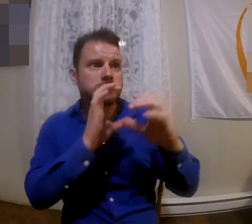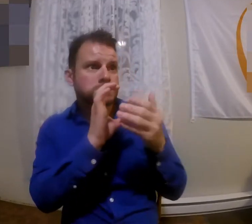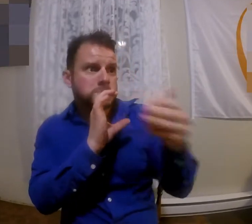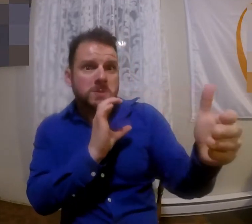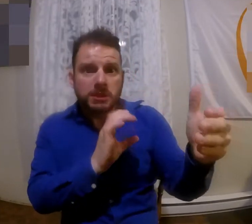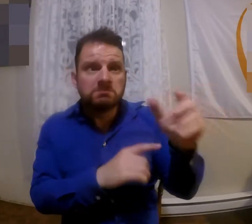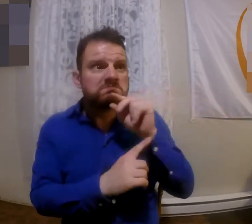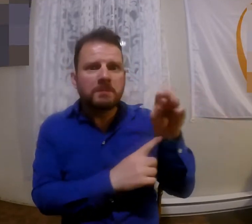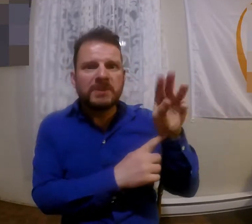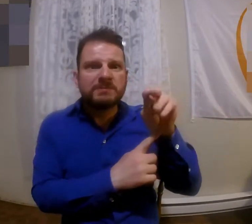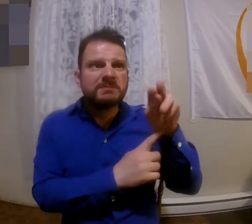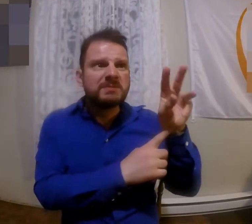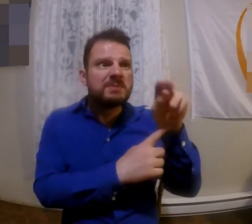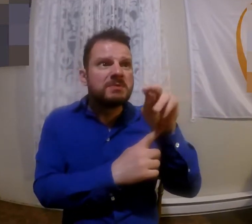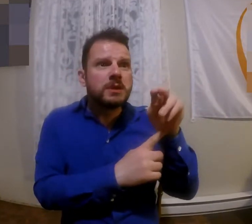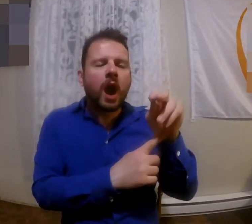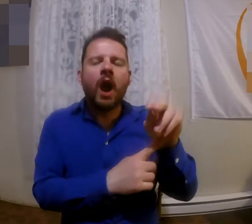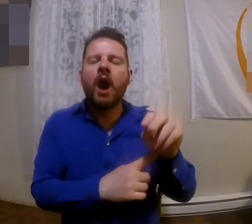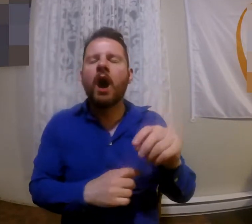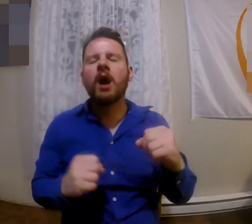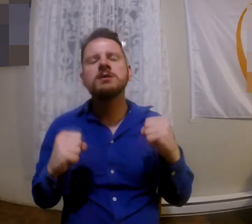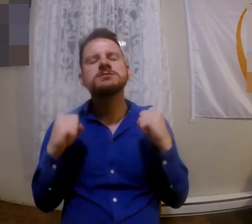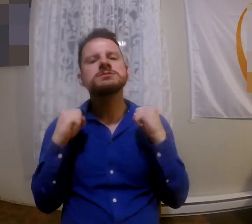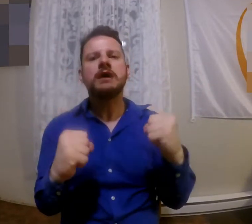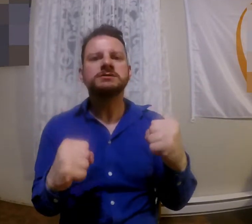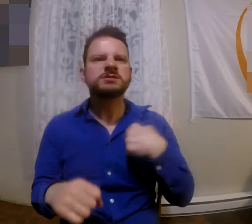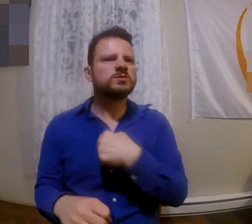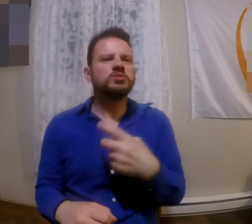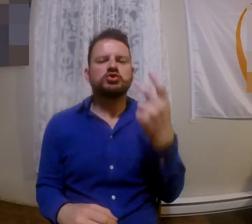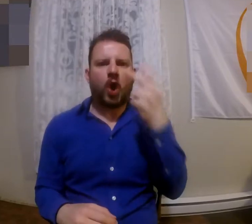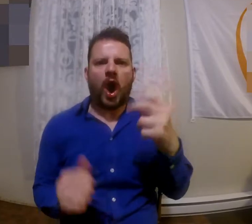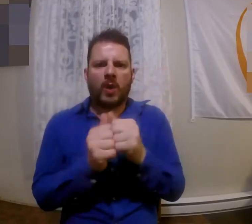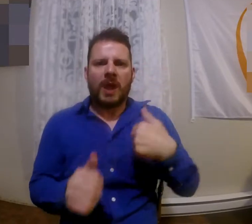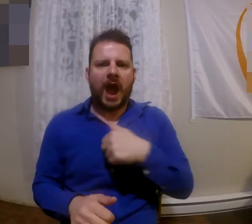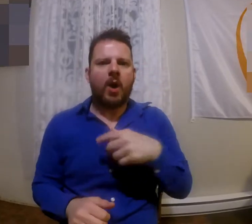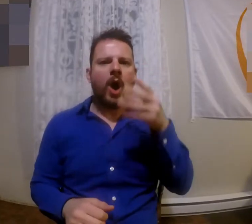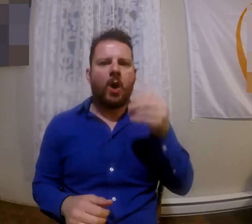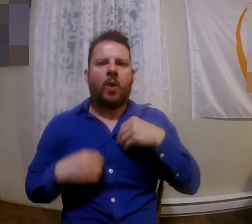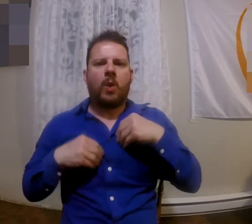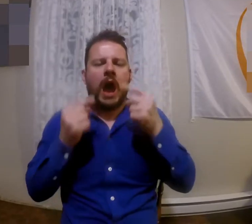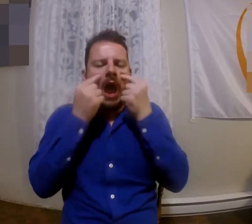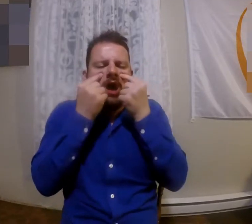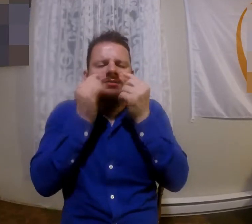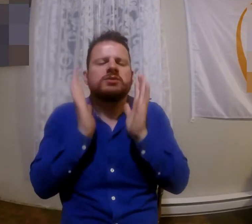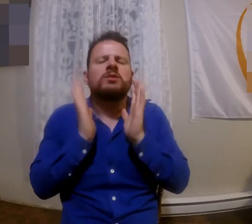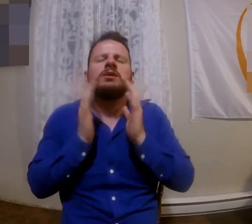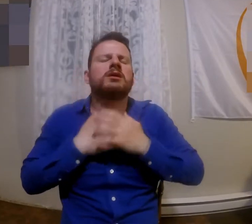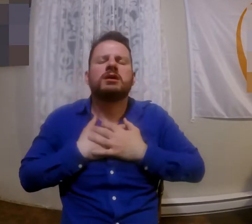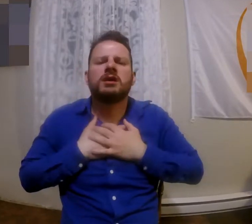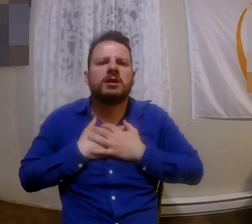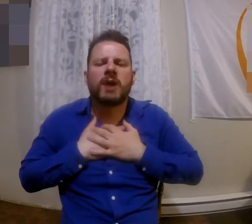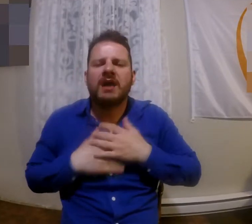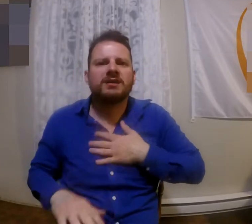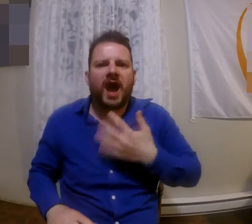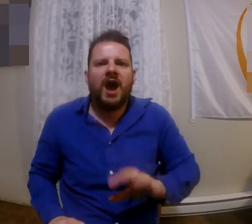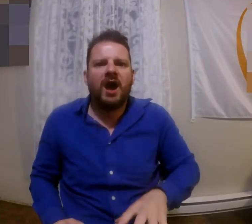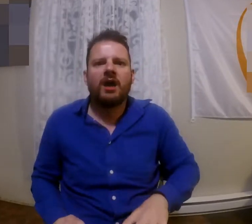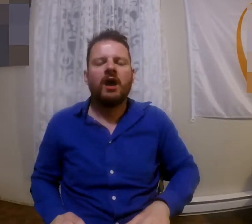We have taken photos of it. Oh yes! We saw it with our own eyes. Oh my God.